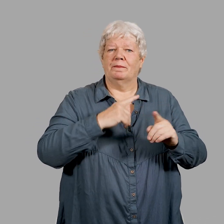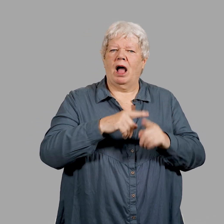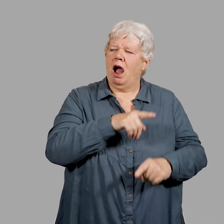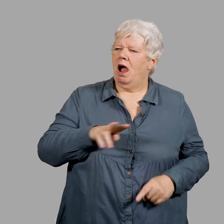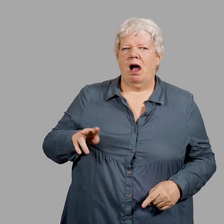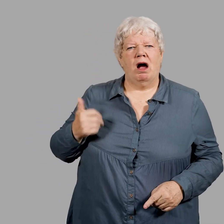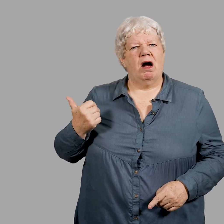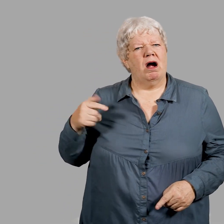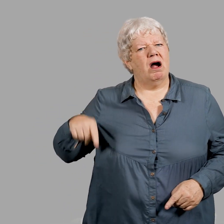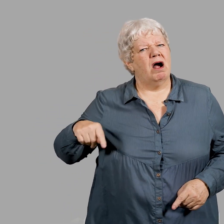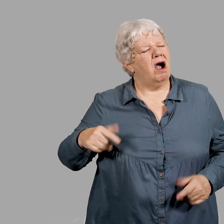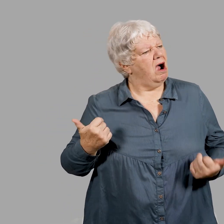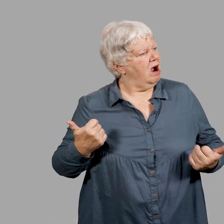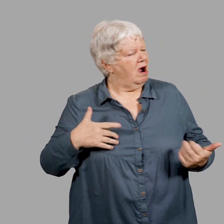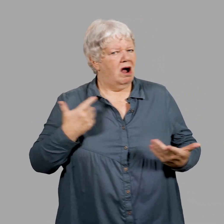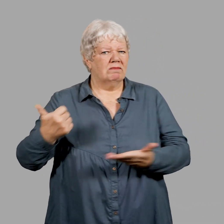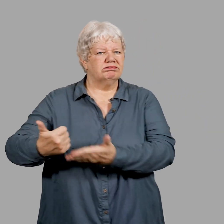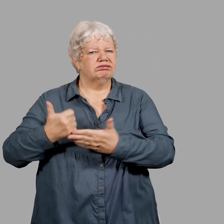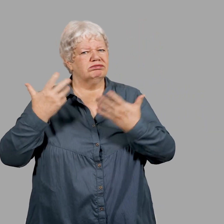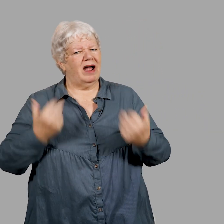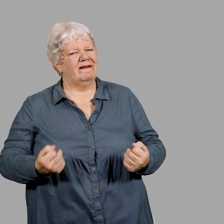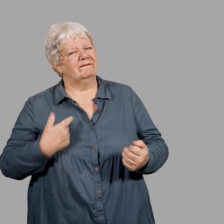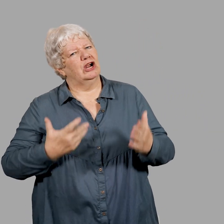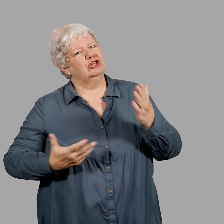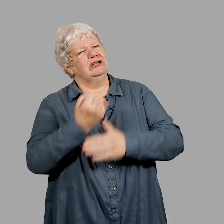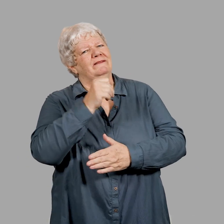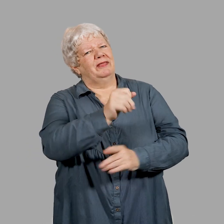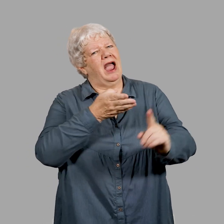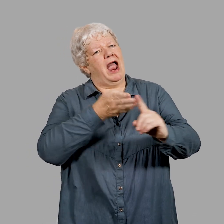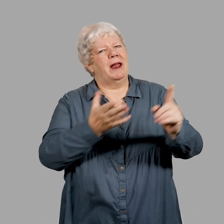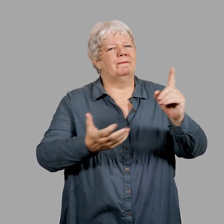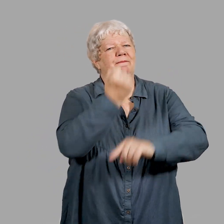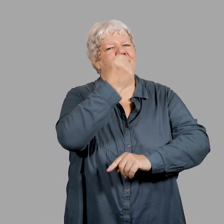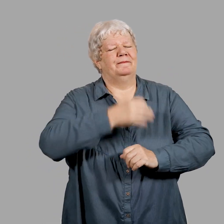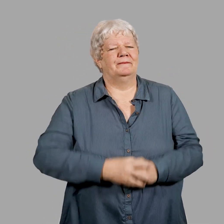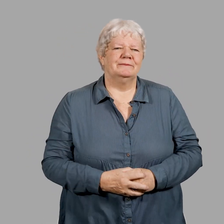and a good impression of what we can do to help them achieve their goals.”